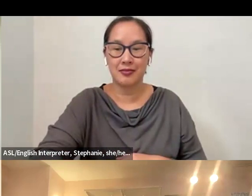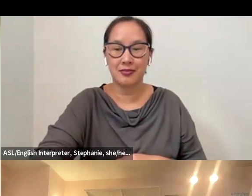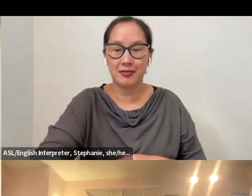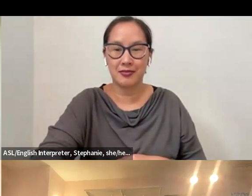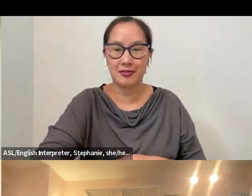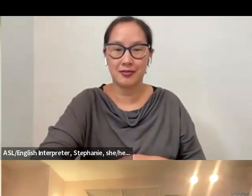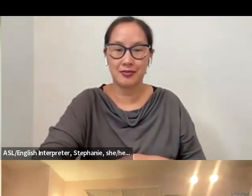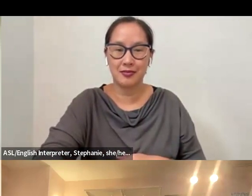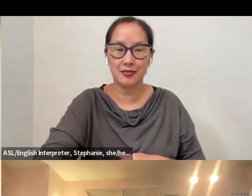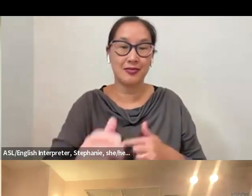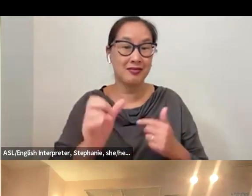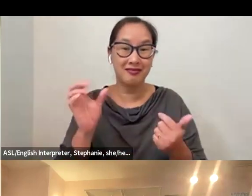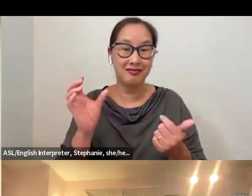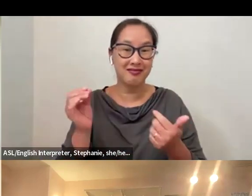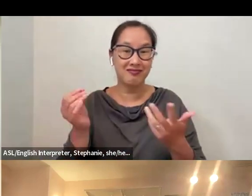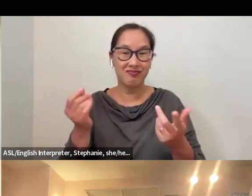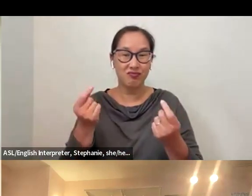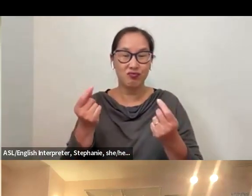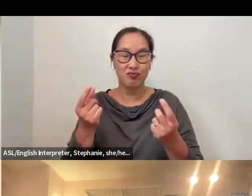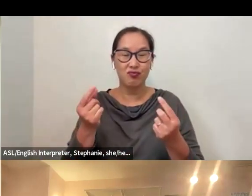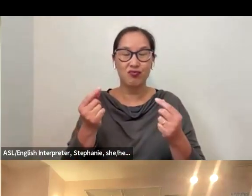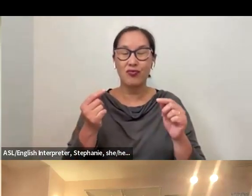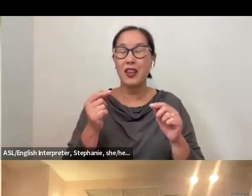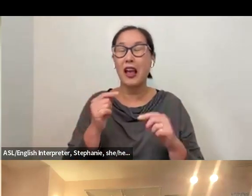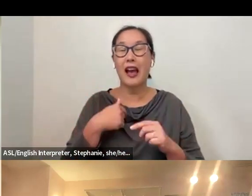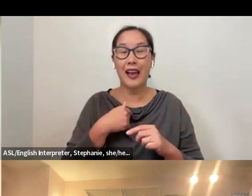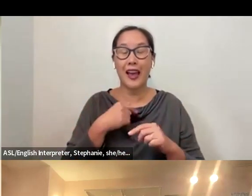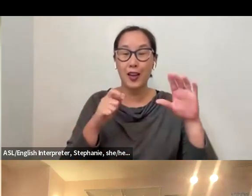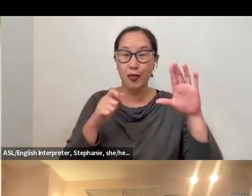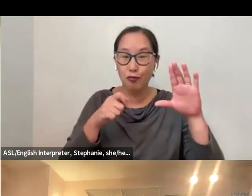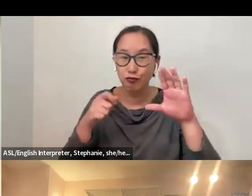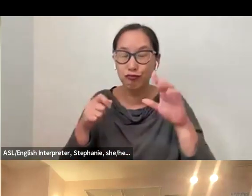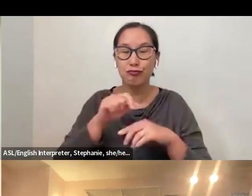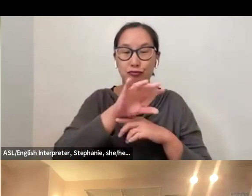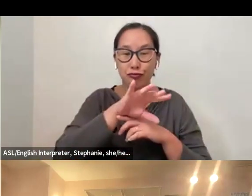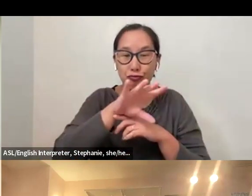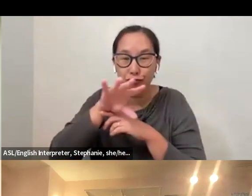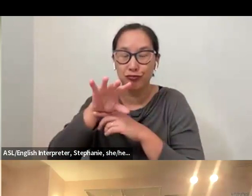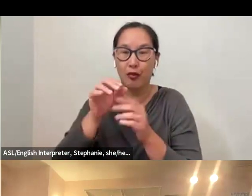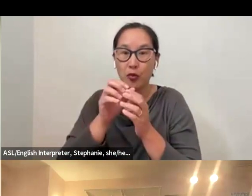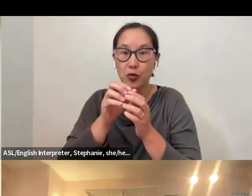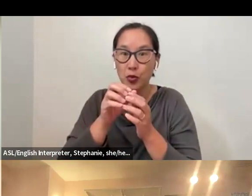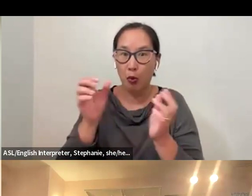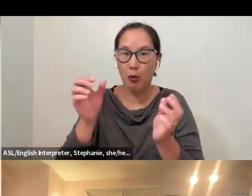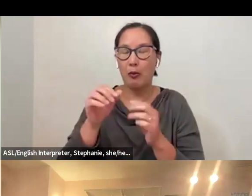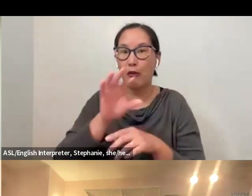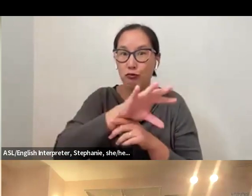I just set it up, shooting so much footage like that, like not a small amount of footage.